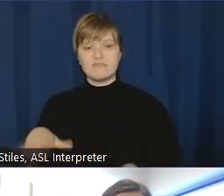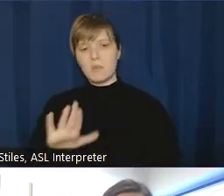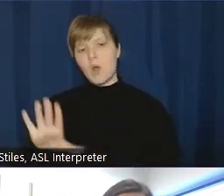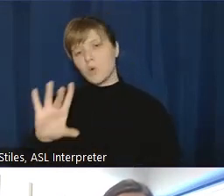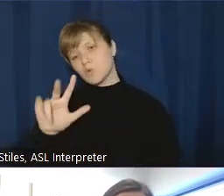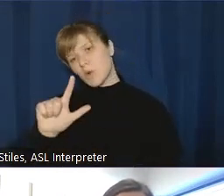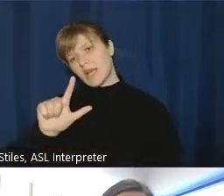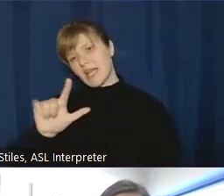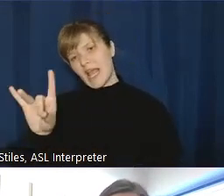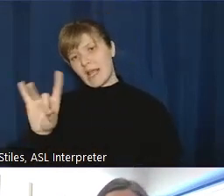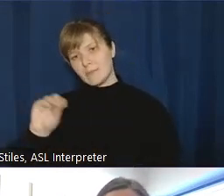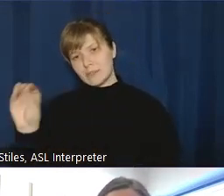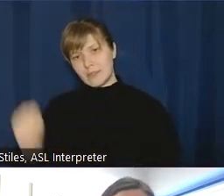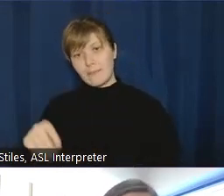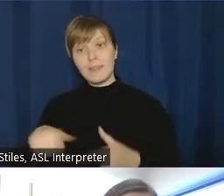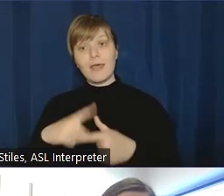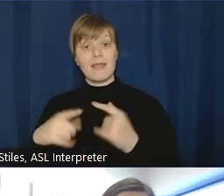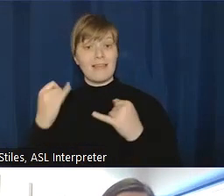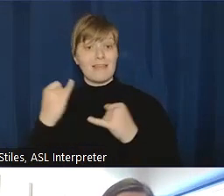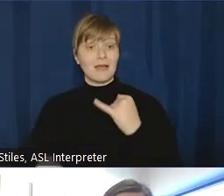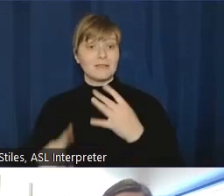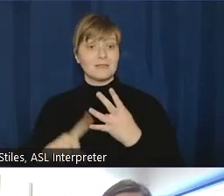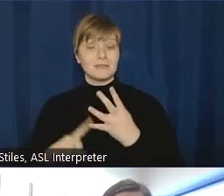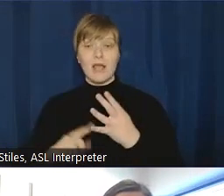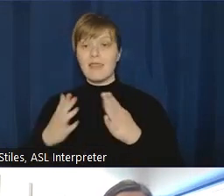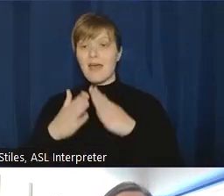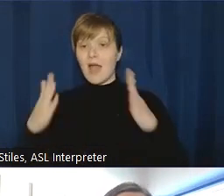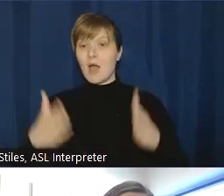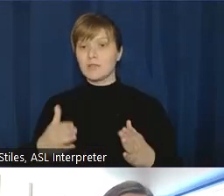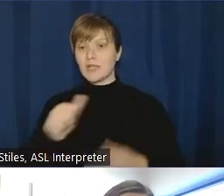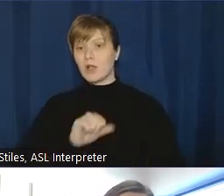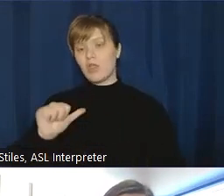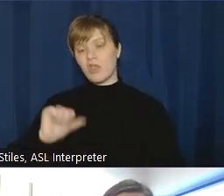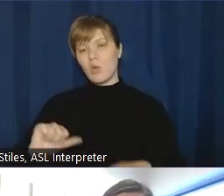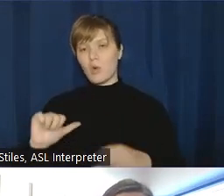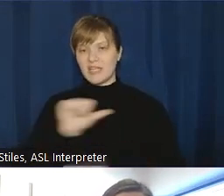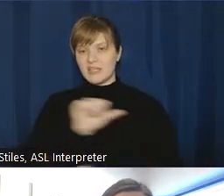which provides a variety of housing services were about 5% of the rides.